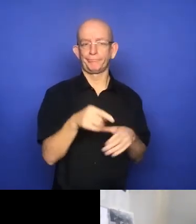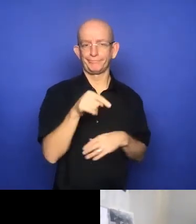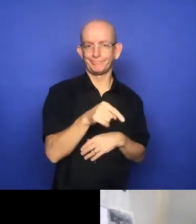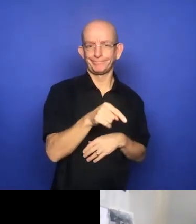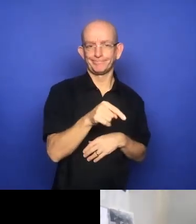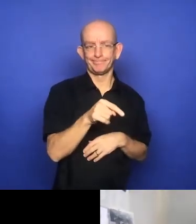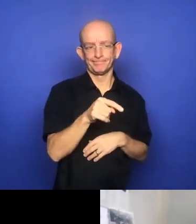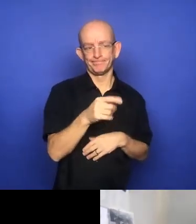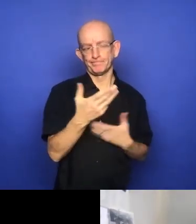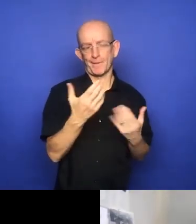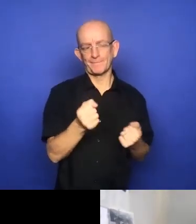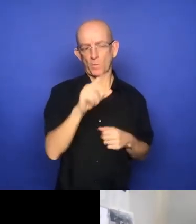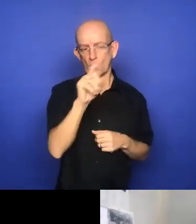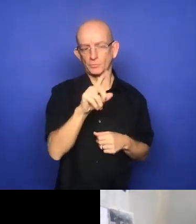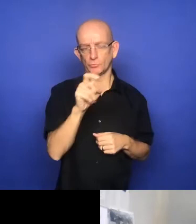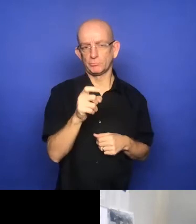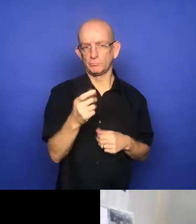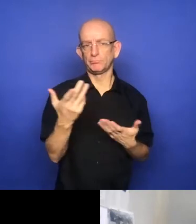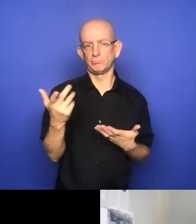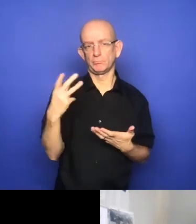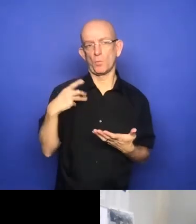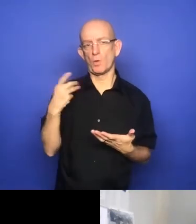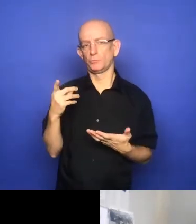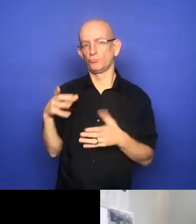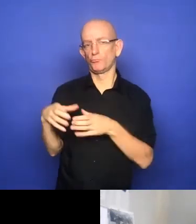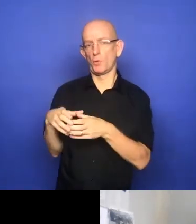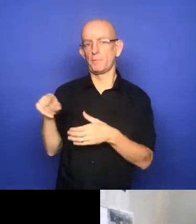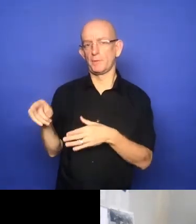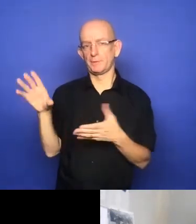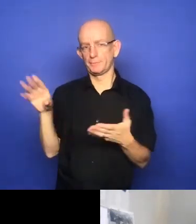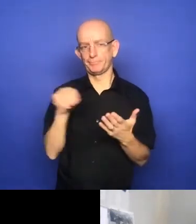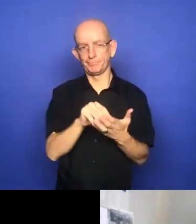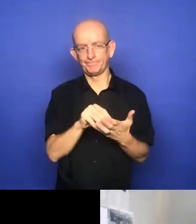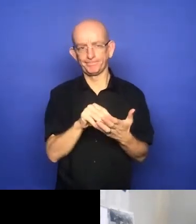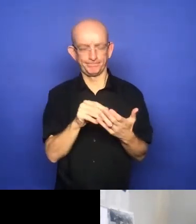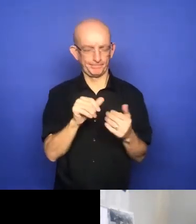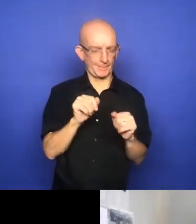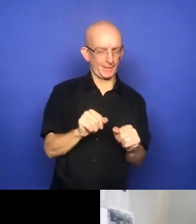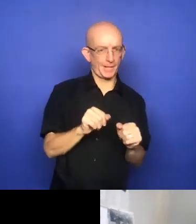Washington group into developing something related to